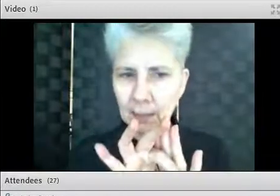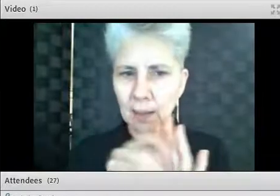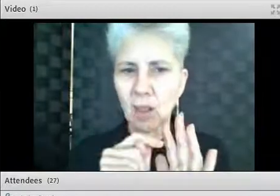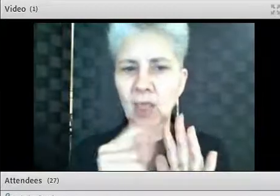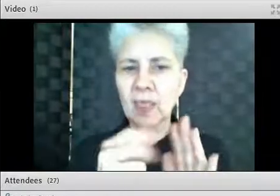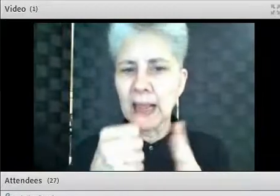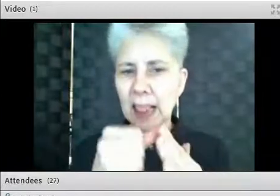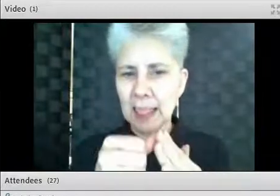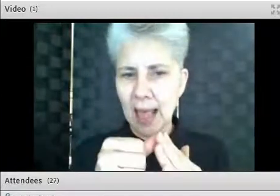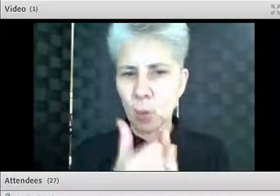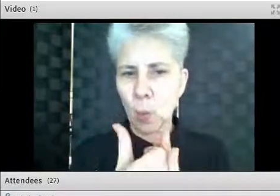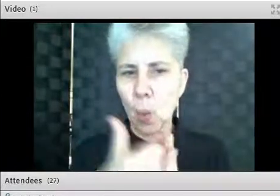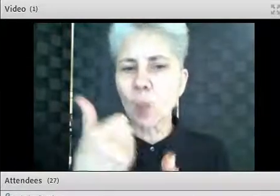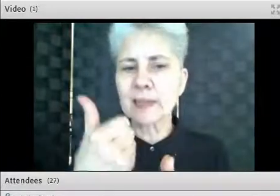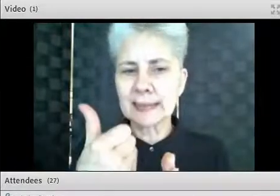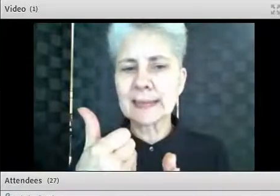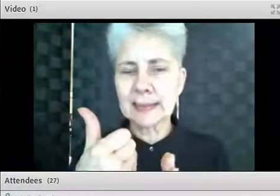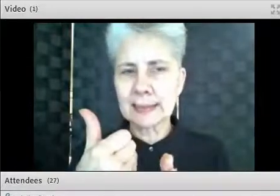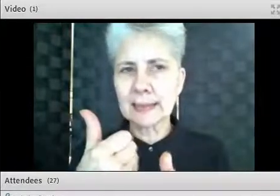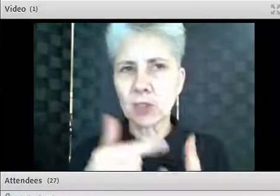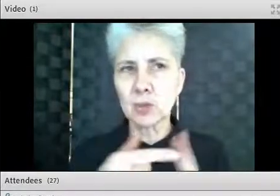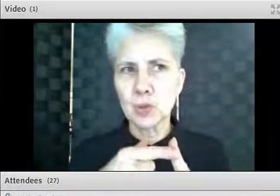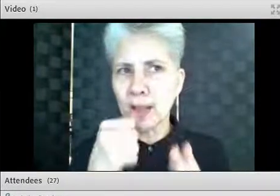that's closest to the letter you need,